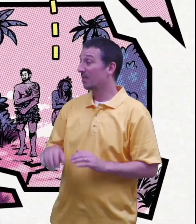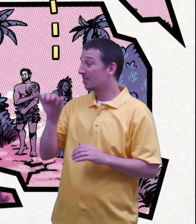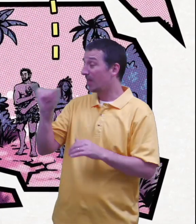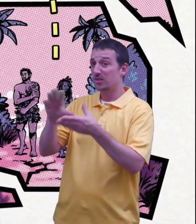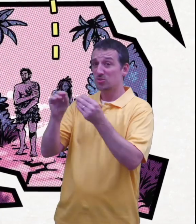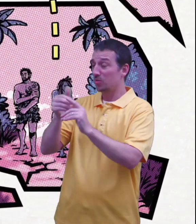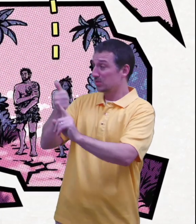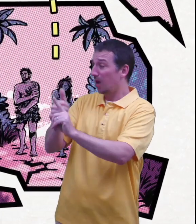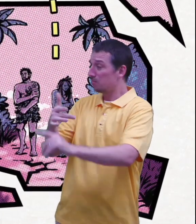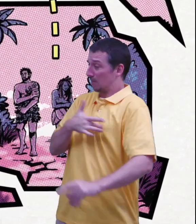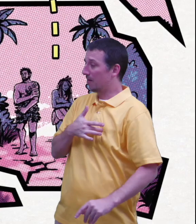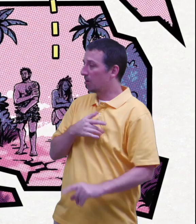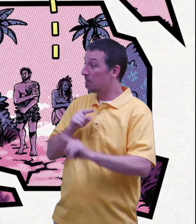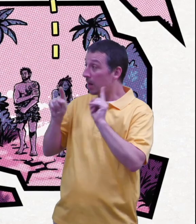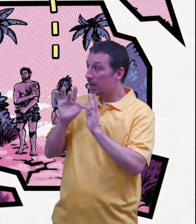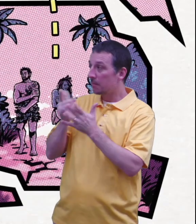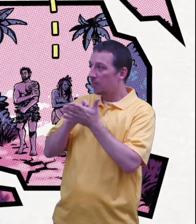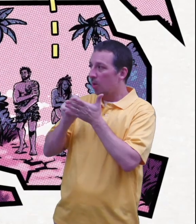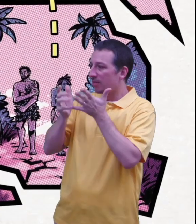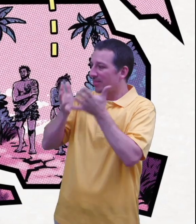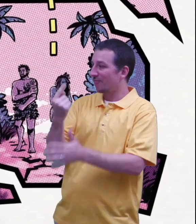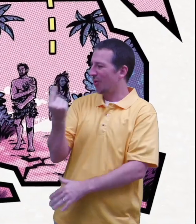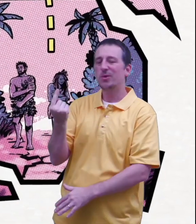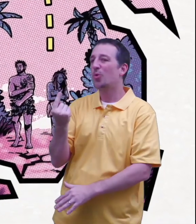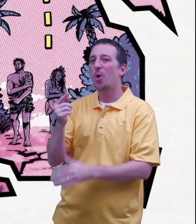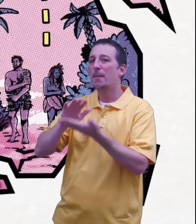And on its own it’s a really powerful story. But the biblical authors don’t leave it there.